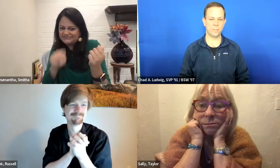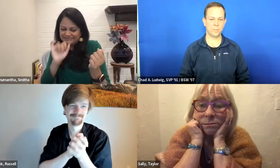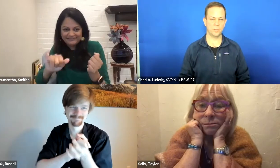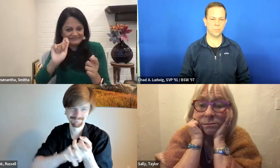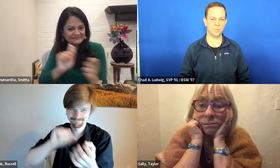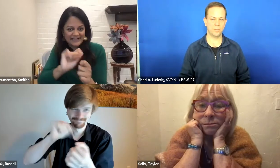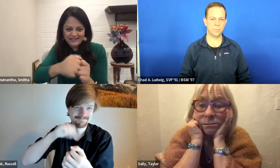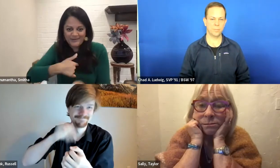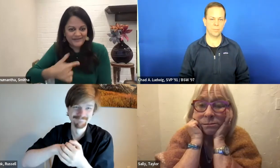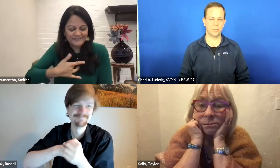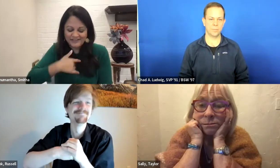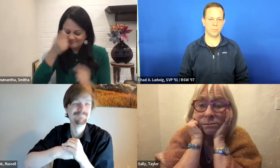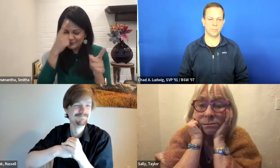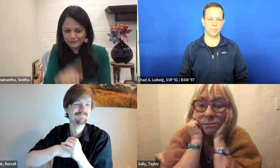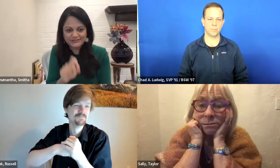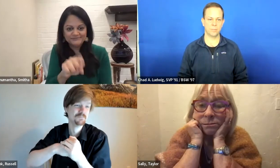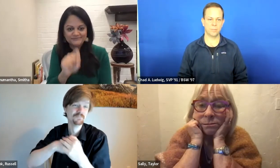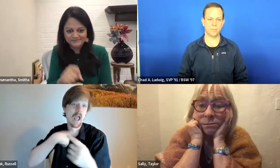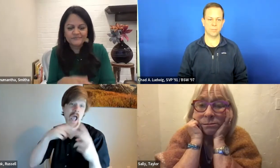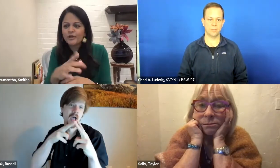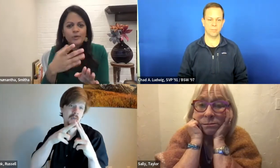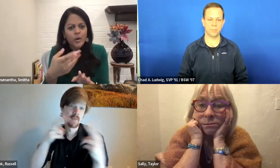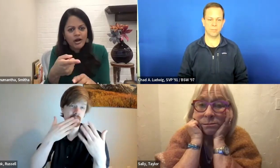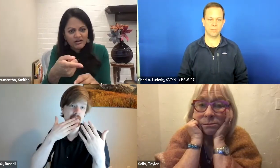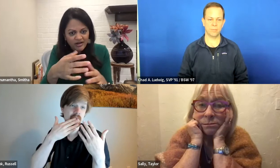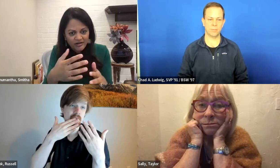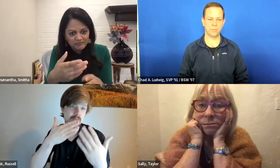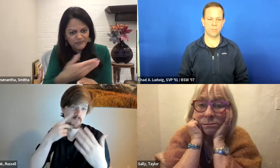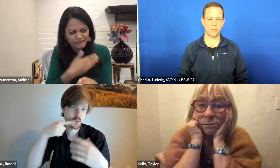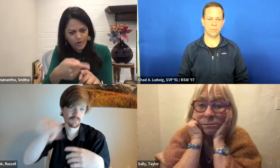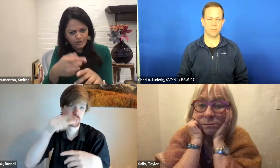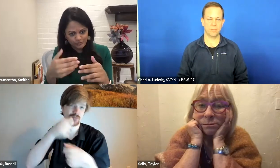that connection and empathy with our viewers, so I 100% agree with you.